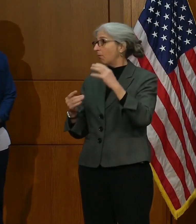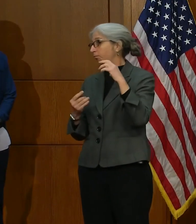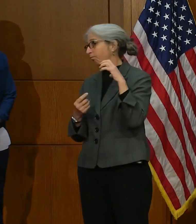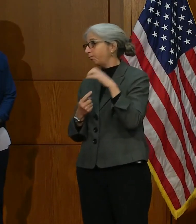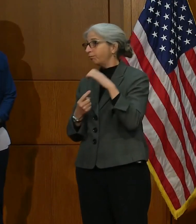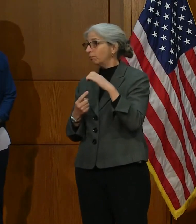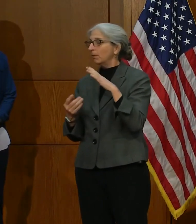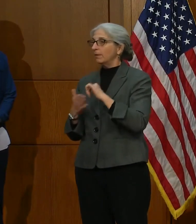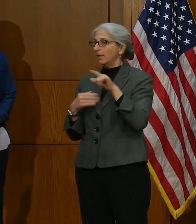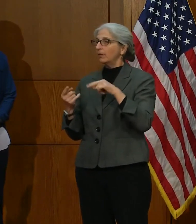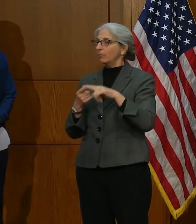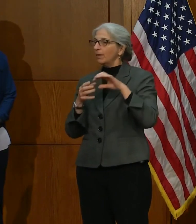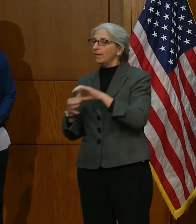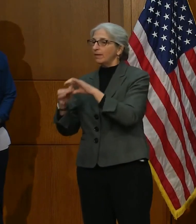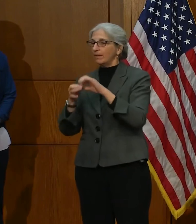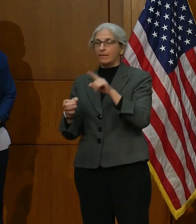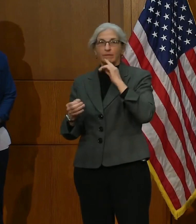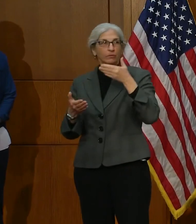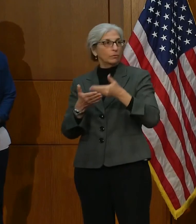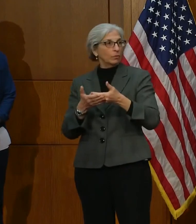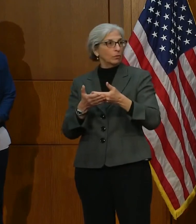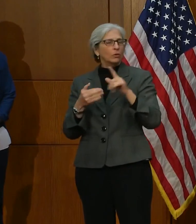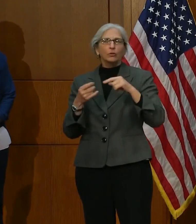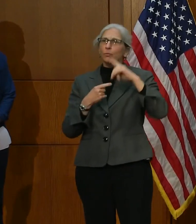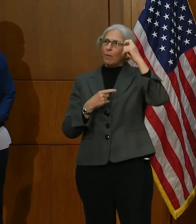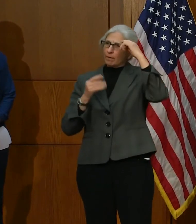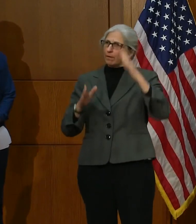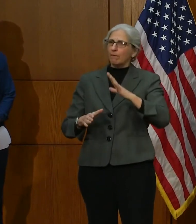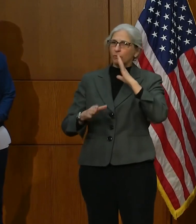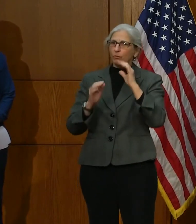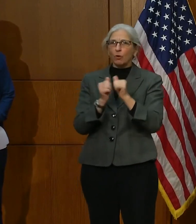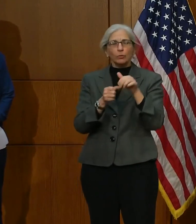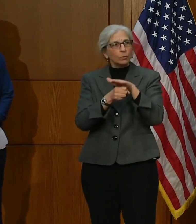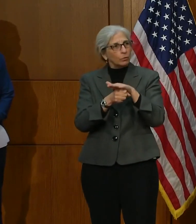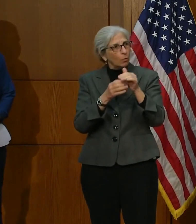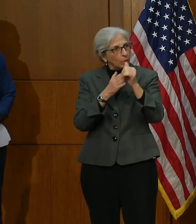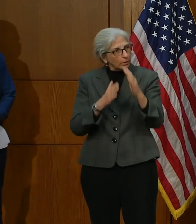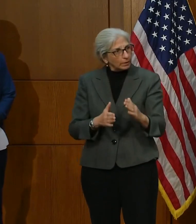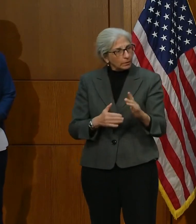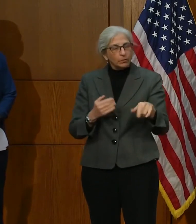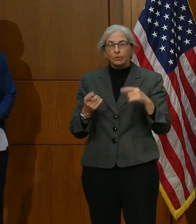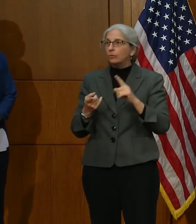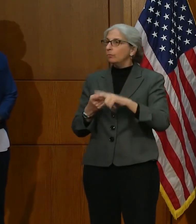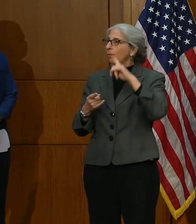PARTICULARLY WELL IS WHEN THAT CONNECTION IS REALLY CLOSE. SO WHEN THE GOVERNOR TALKS TO LOOK